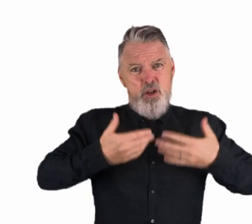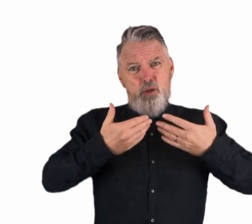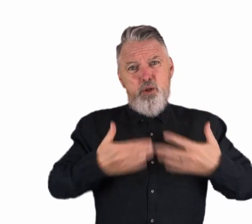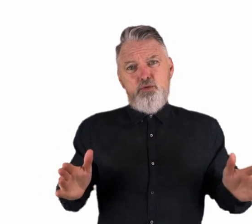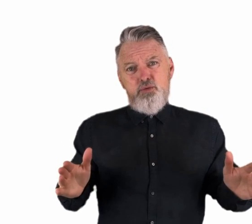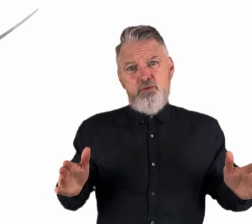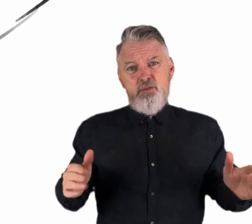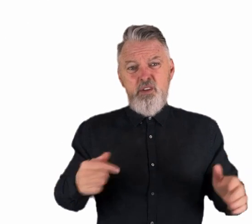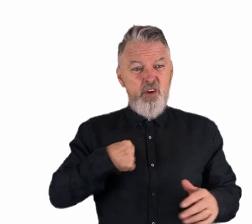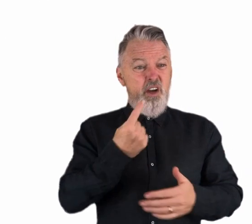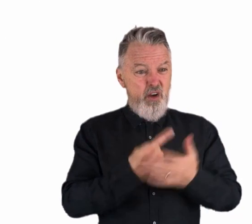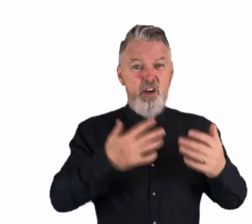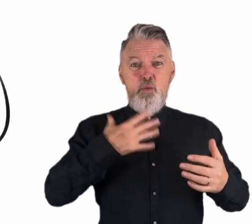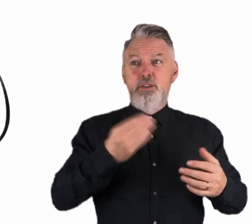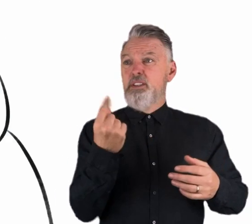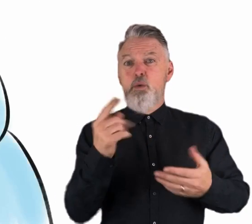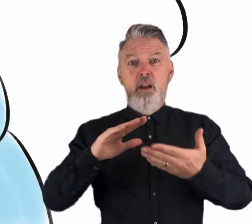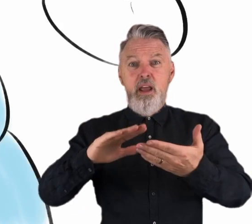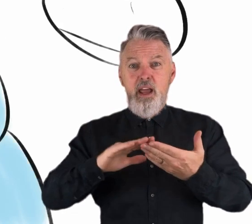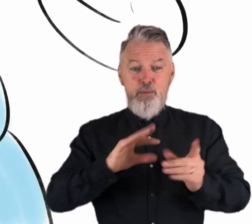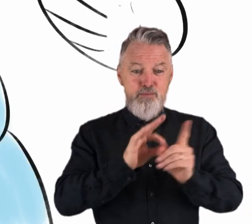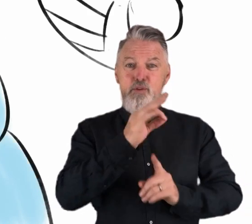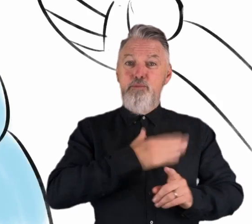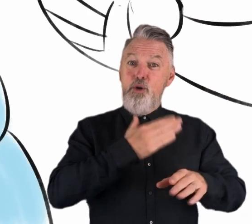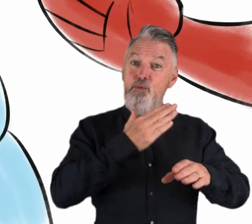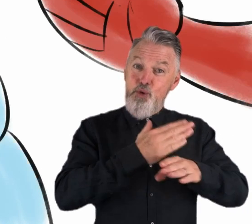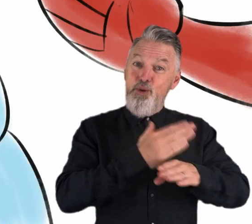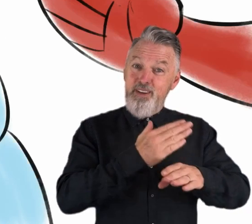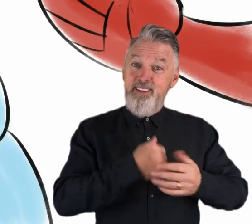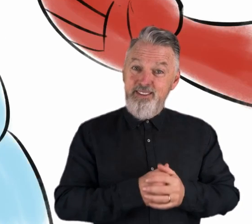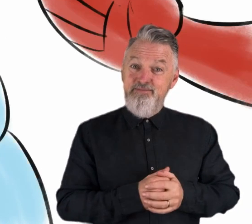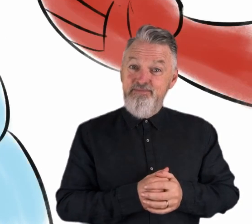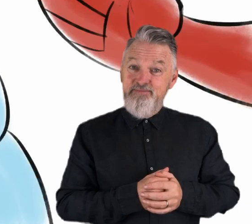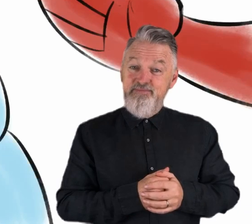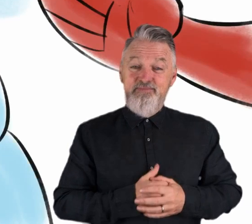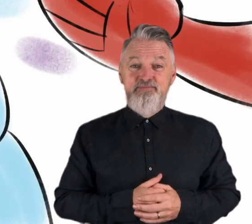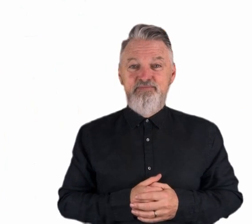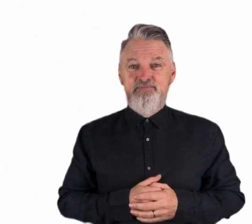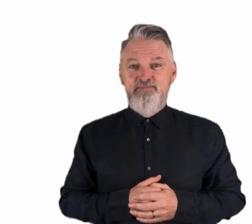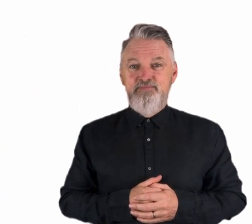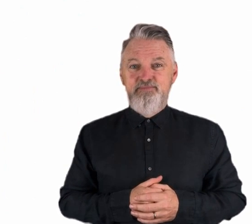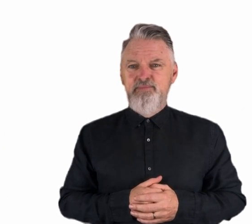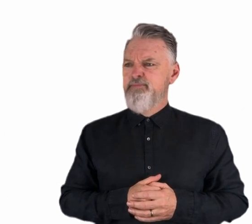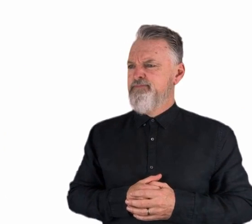All I wanted was a helping hand to improve my time at work, like everyone gets at one point or another. But what if things were different?